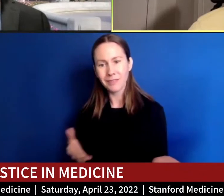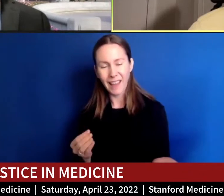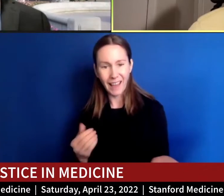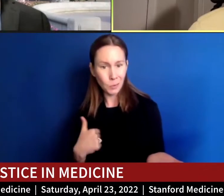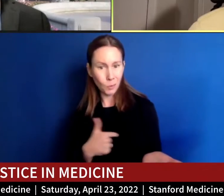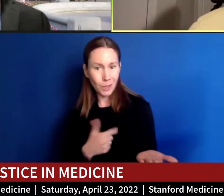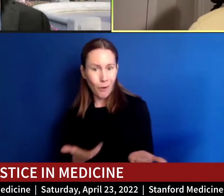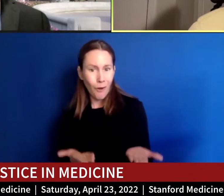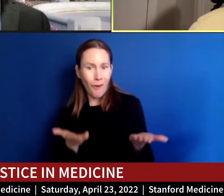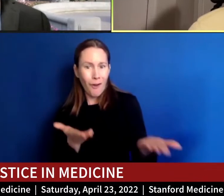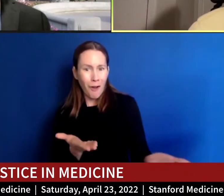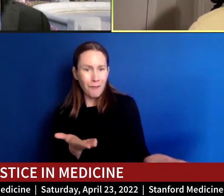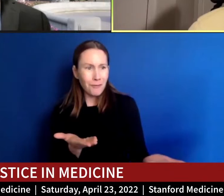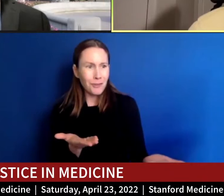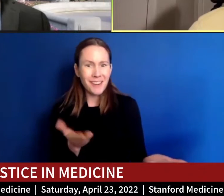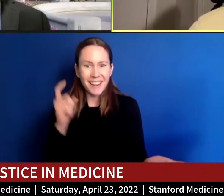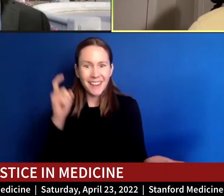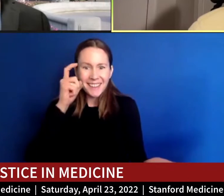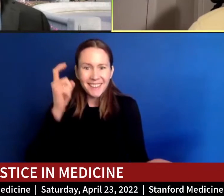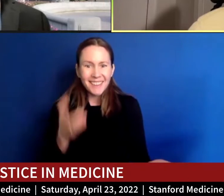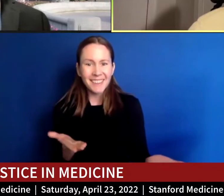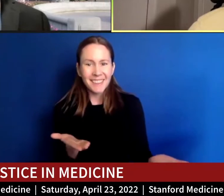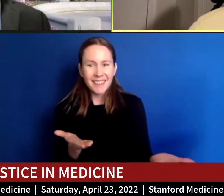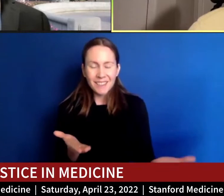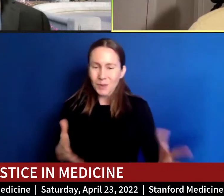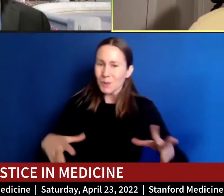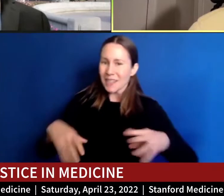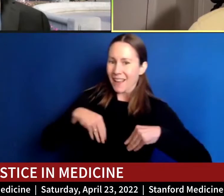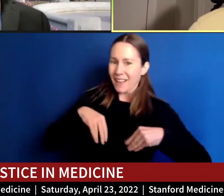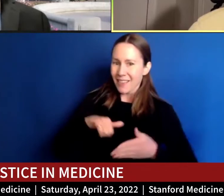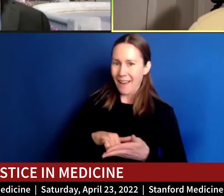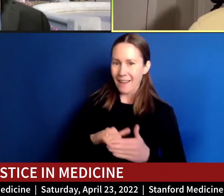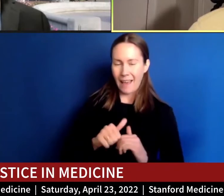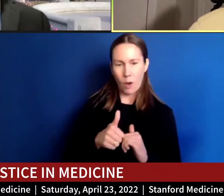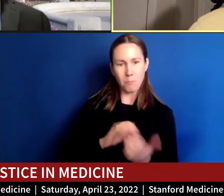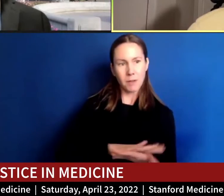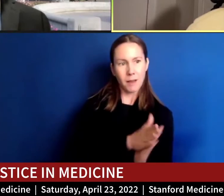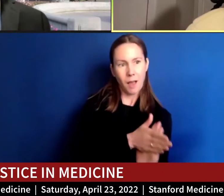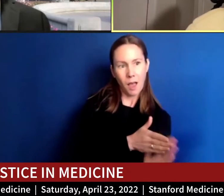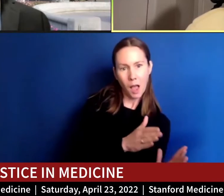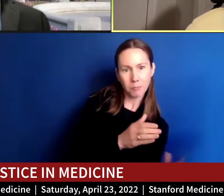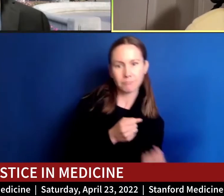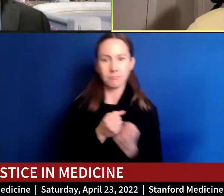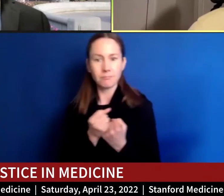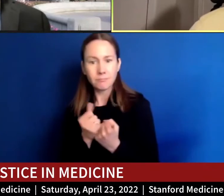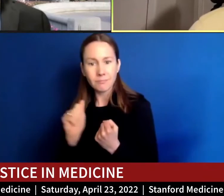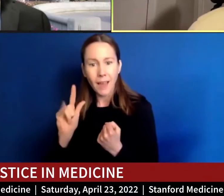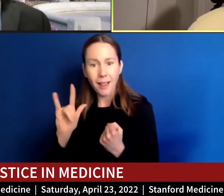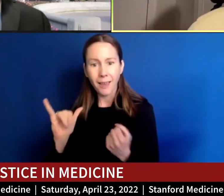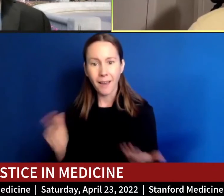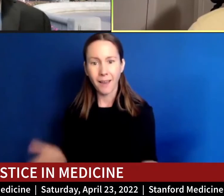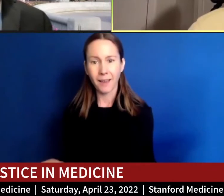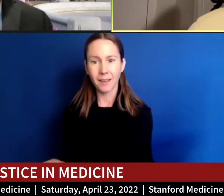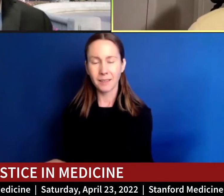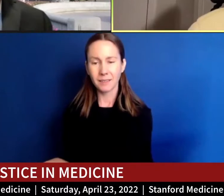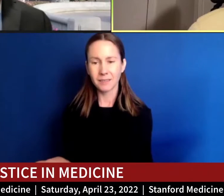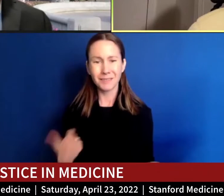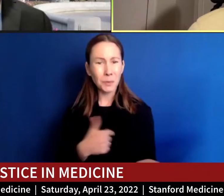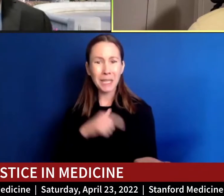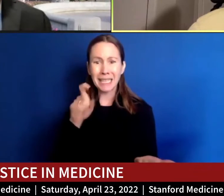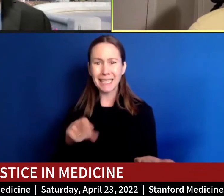in ways that they can be allies with us, right? [indiscernible] everyone to help create access,